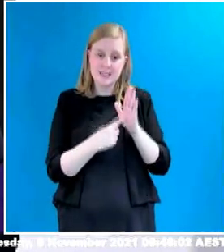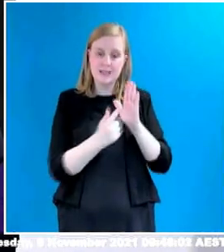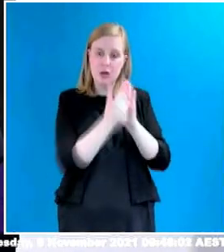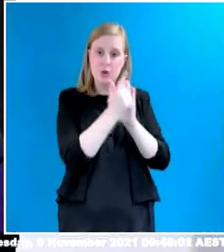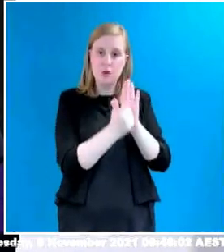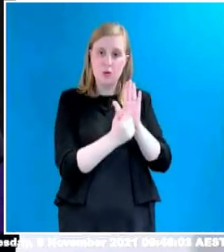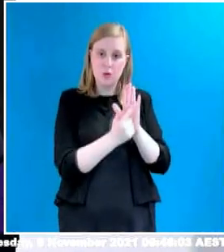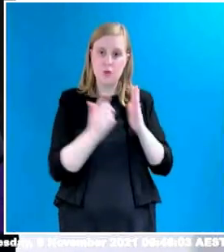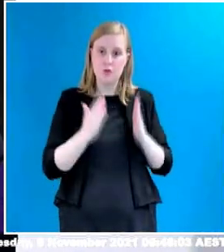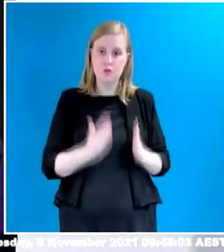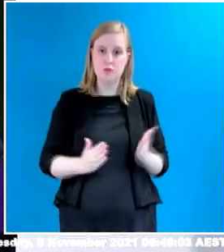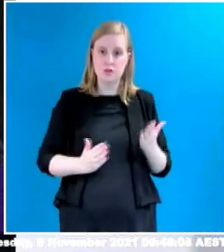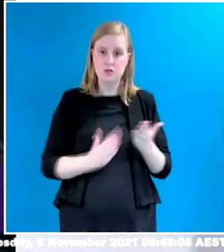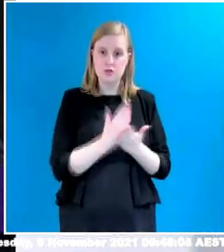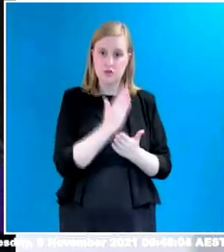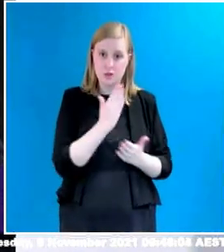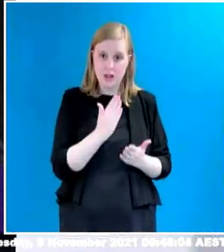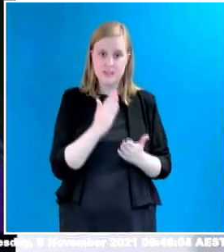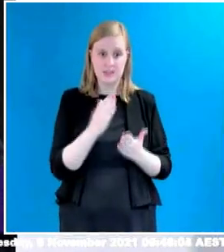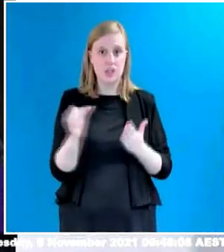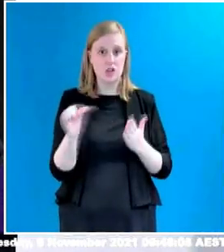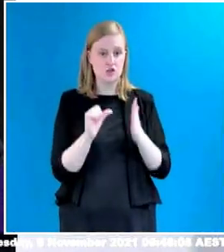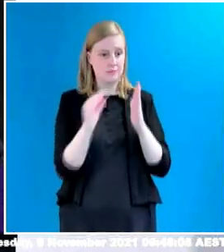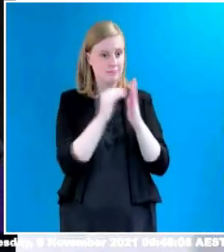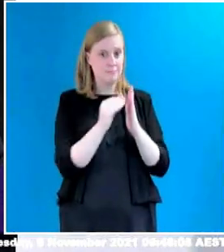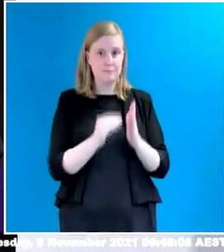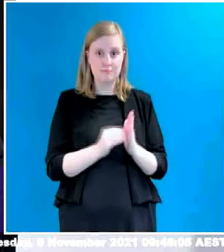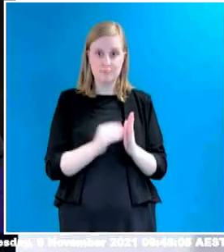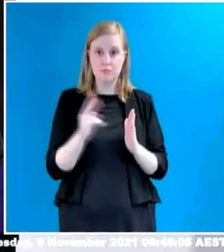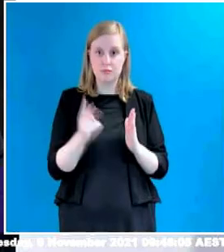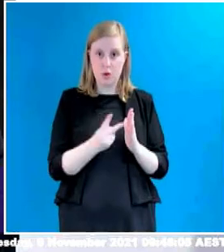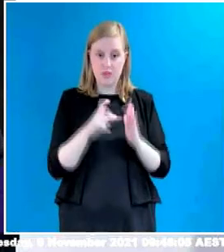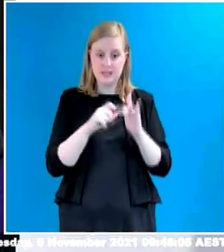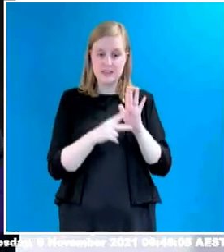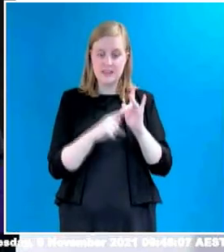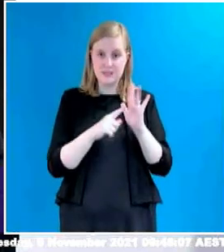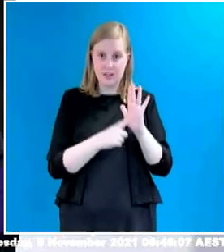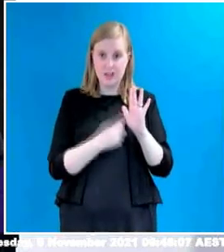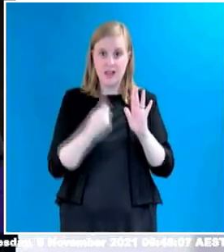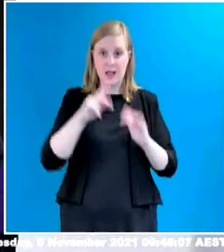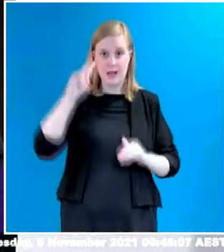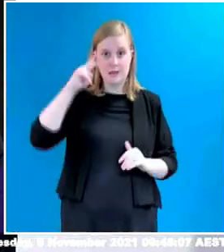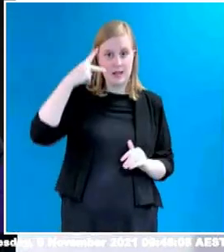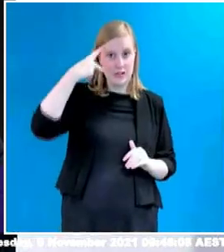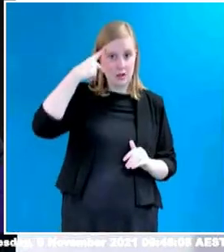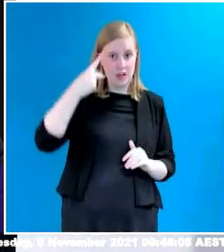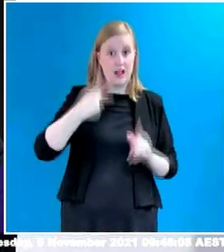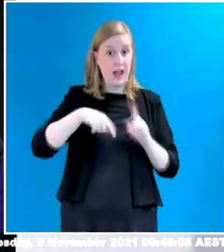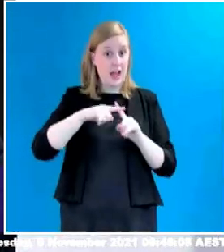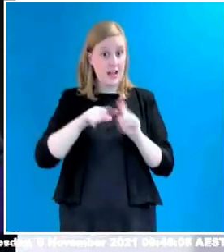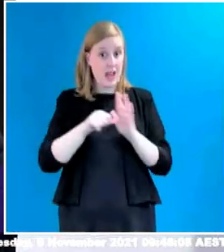political rights and also economic, social and cultural rights? Yes, their bill had both.